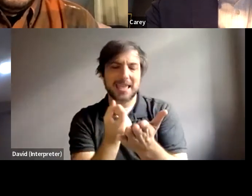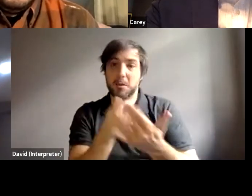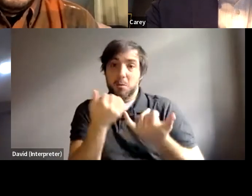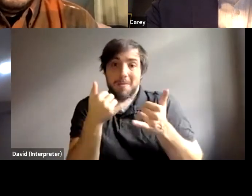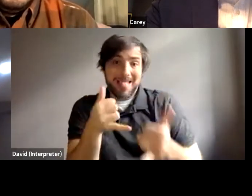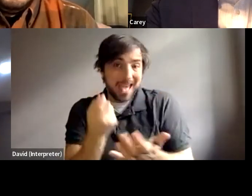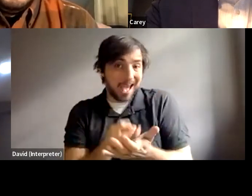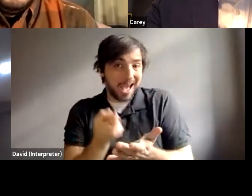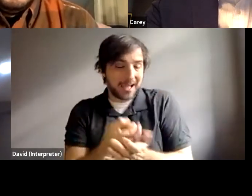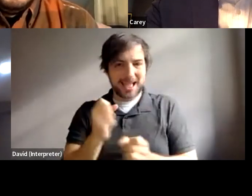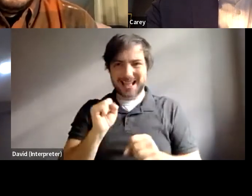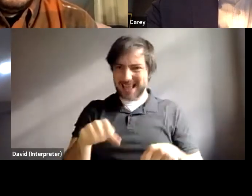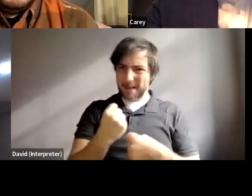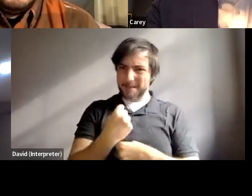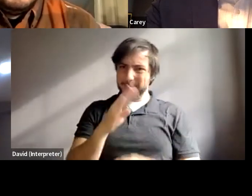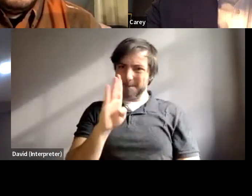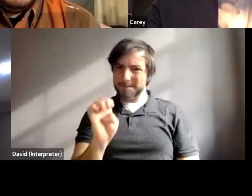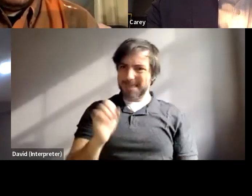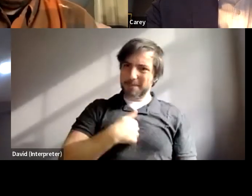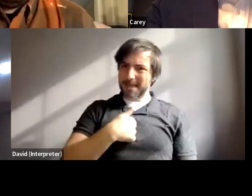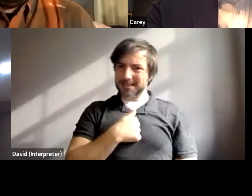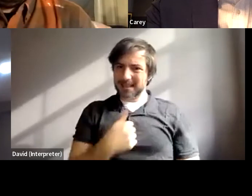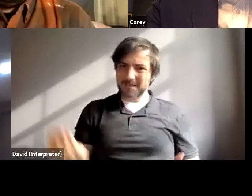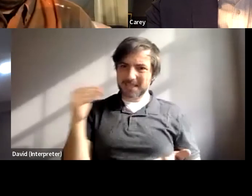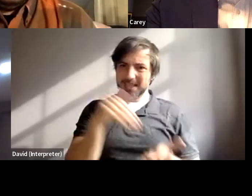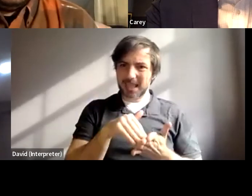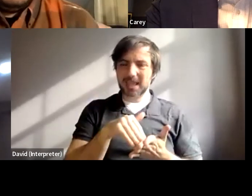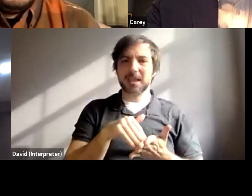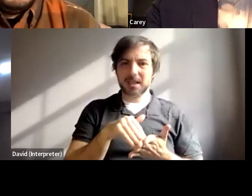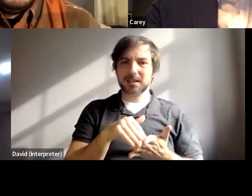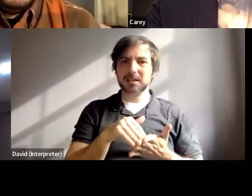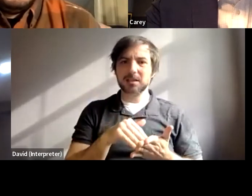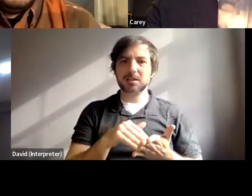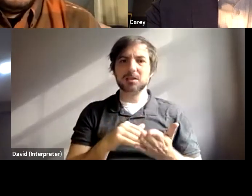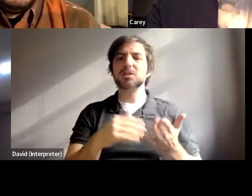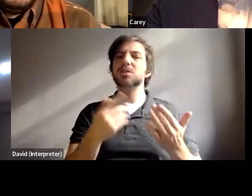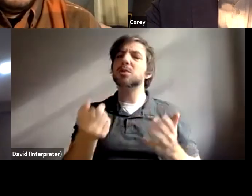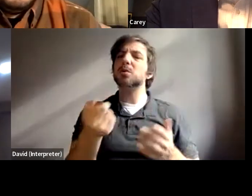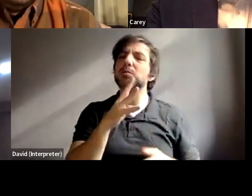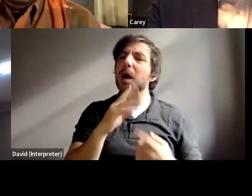speak about being a sighted player to a partially